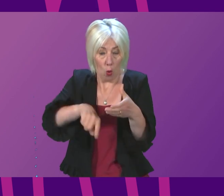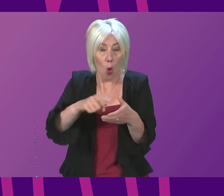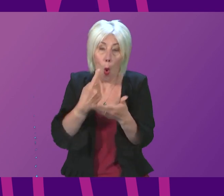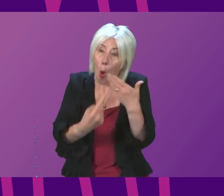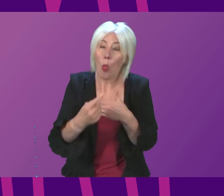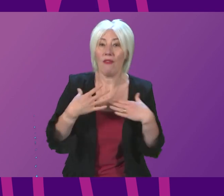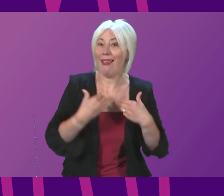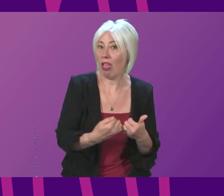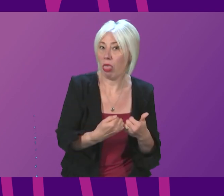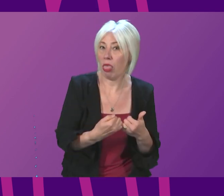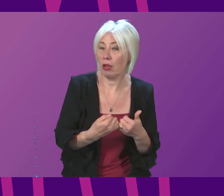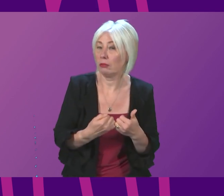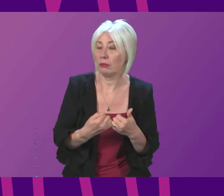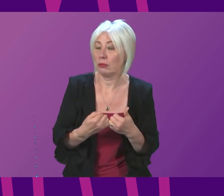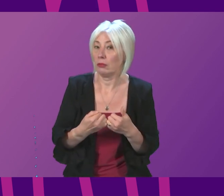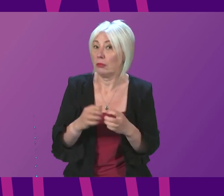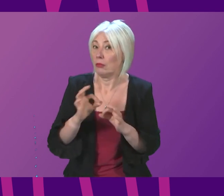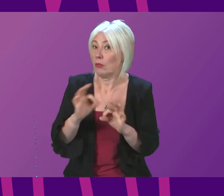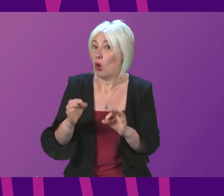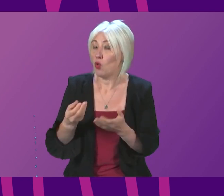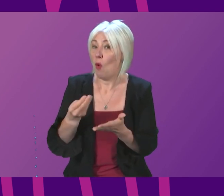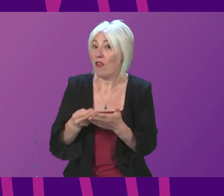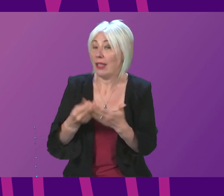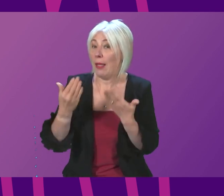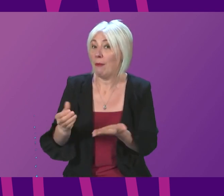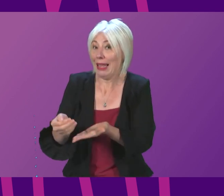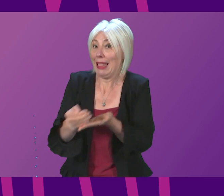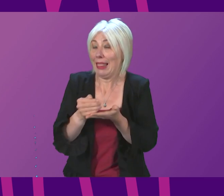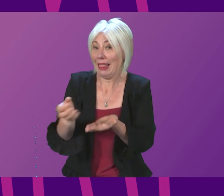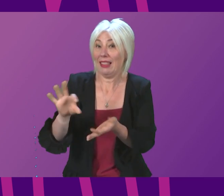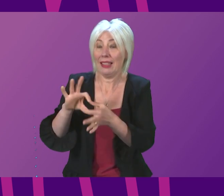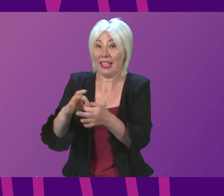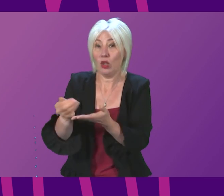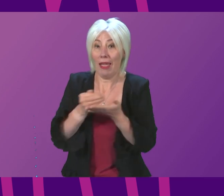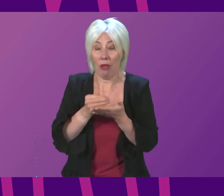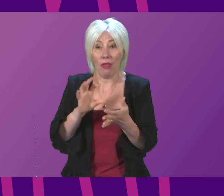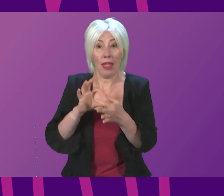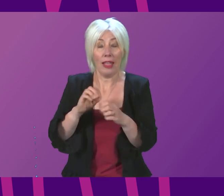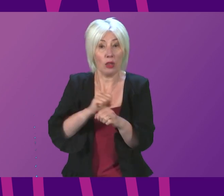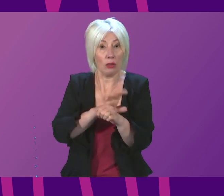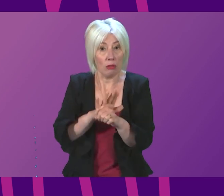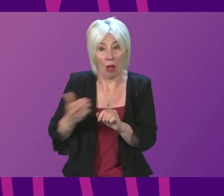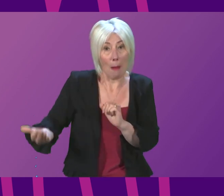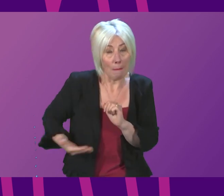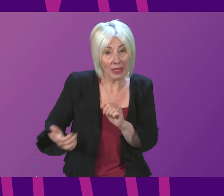No money that is currently in the Scottish reserves relates at all to Covid-19 business support funding.